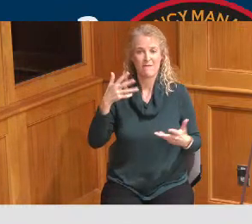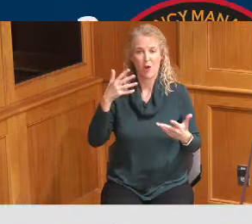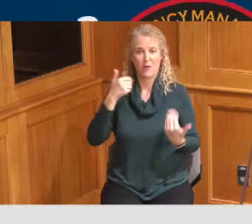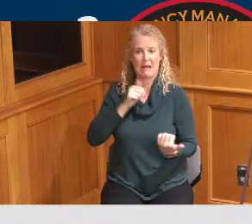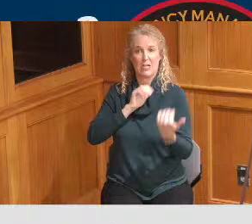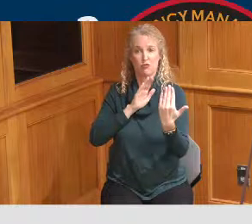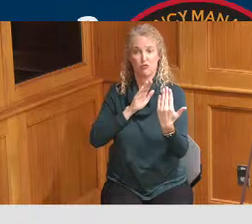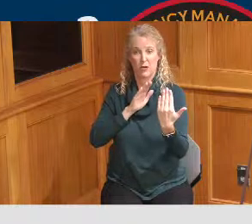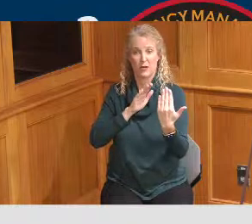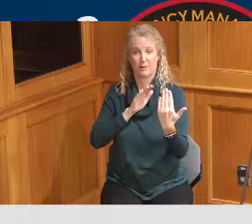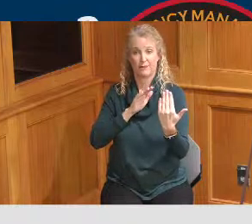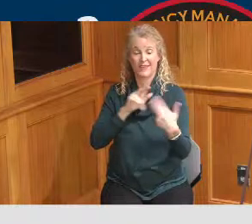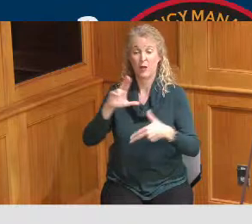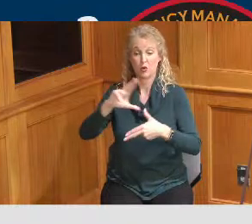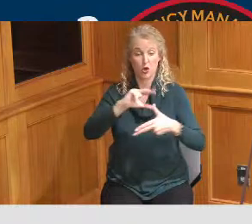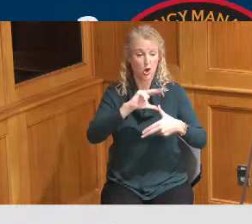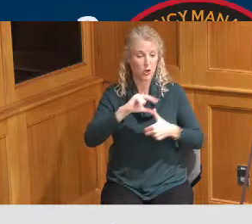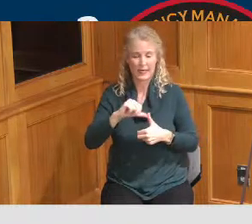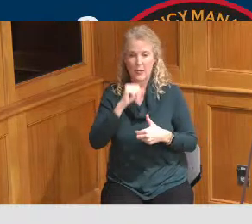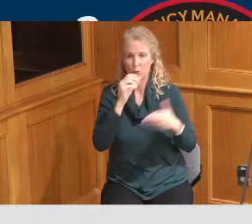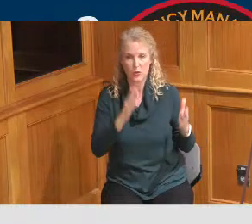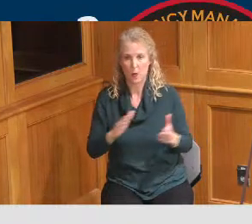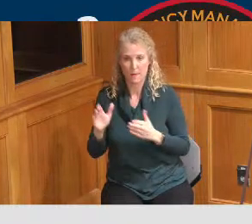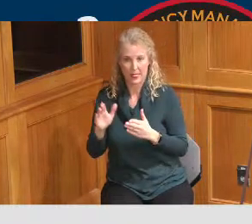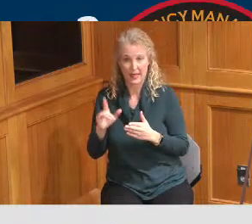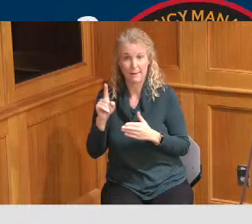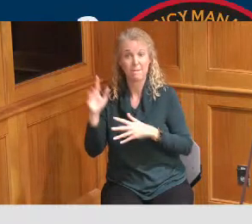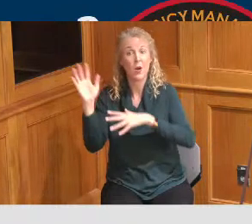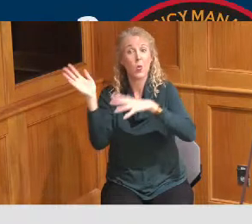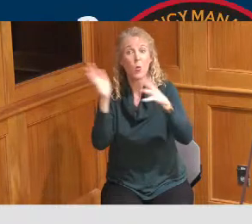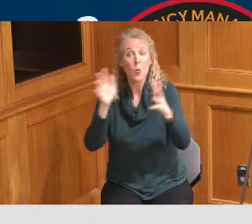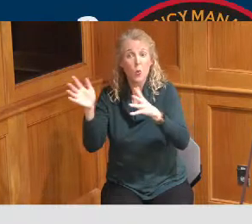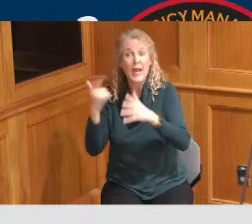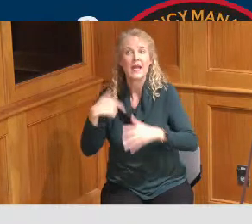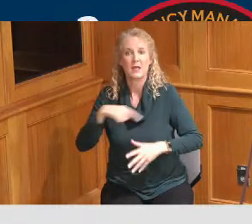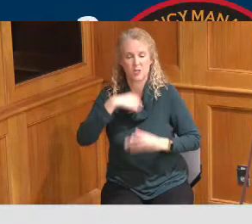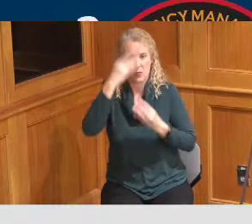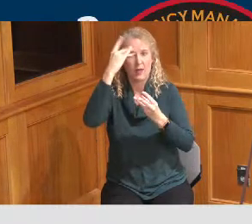plan for hurricanes but we plan for the wind from hurricanes right and we have we actually